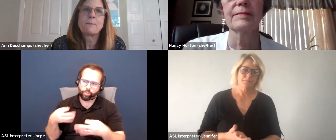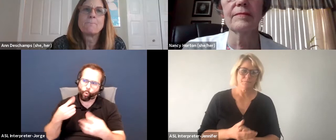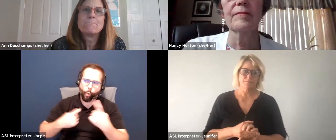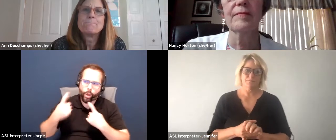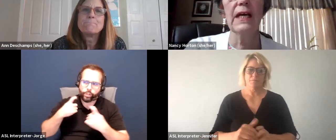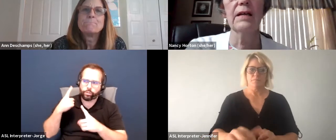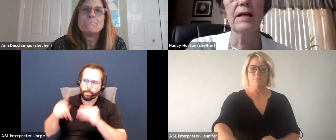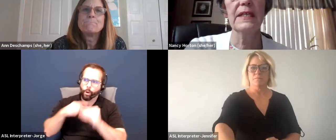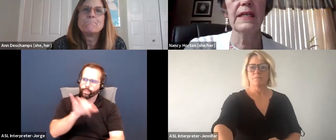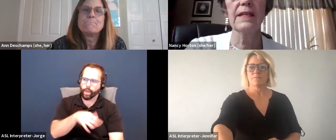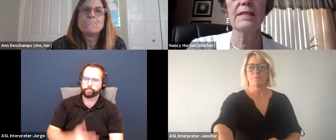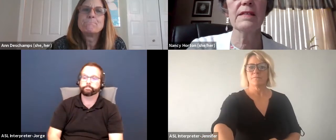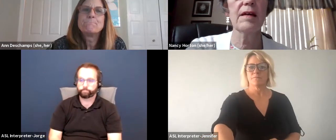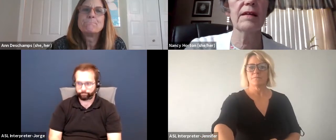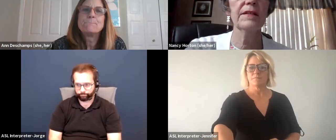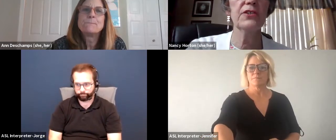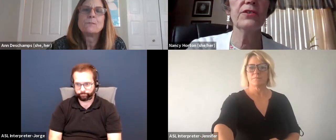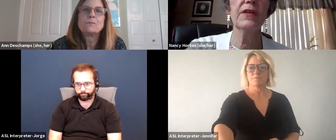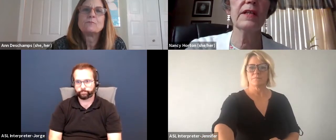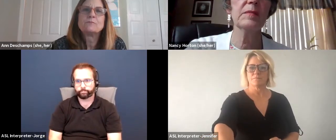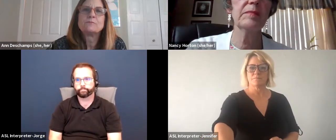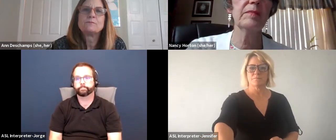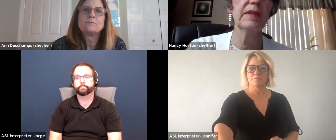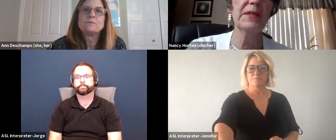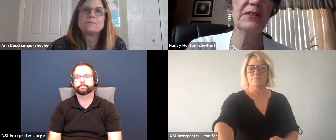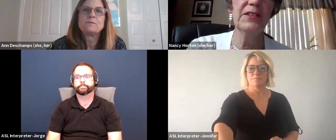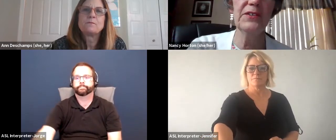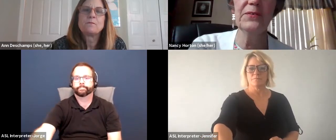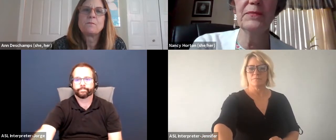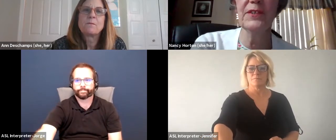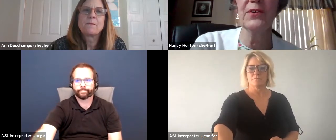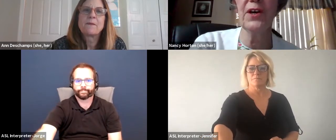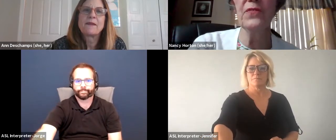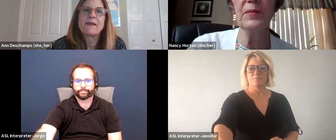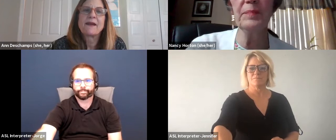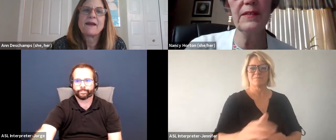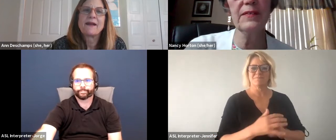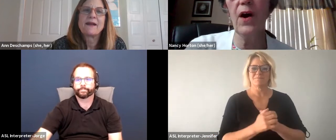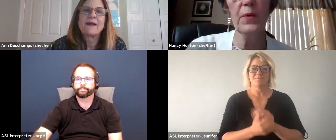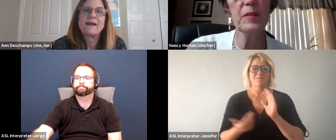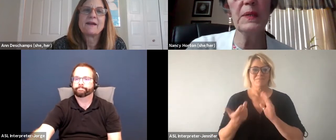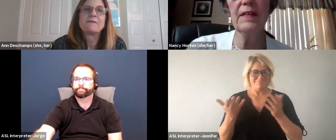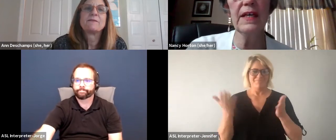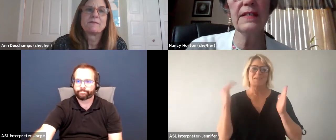bit about what we've seen at the center and the calls and the questions from